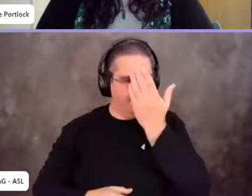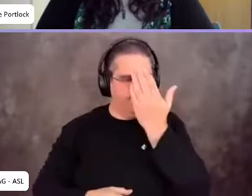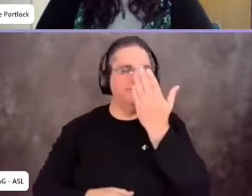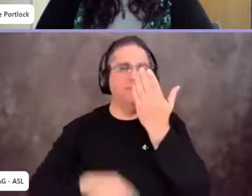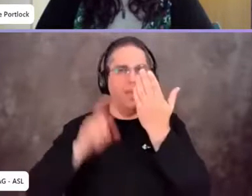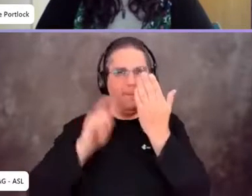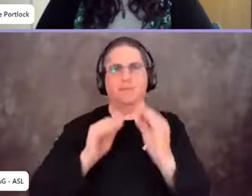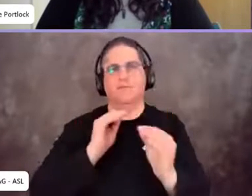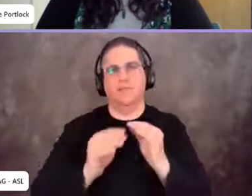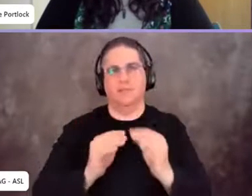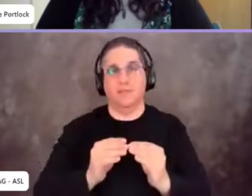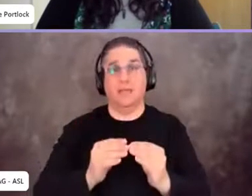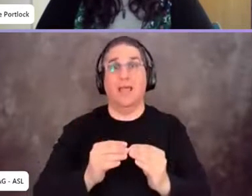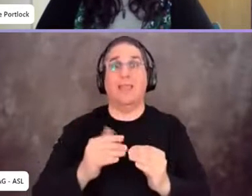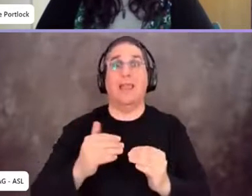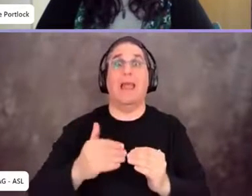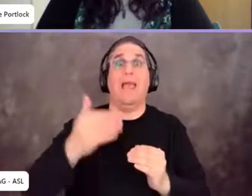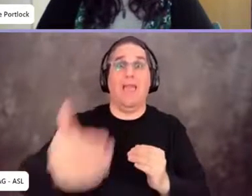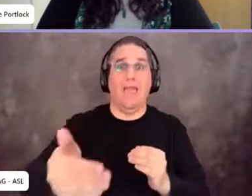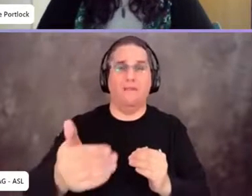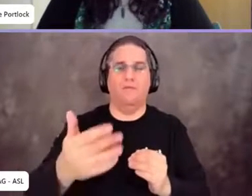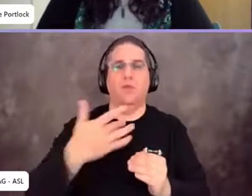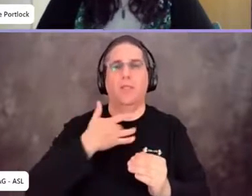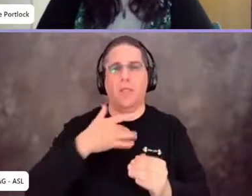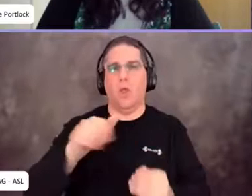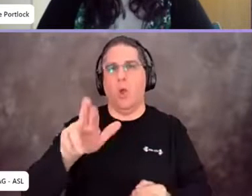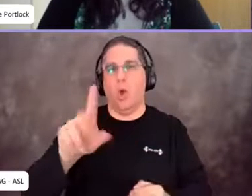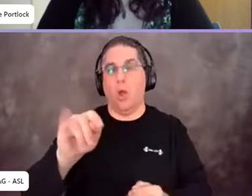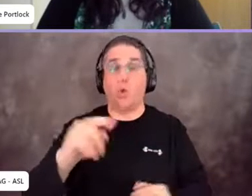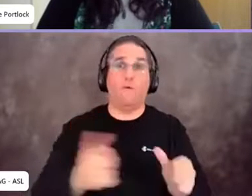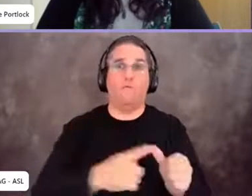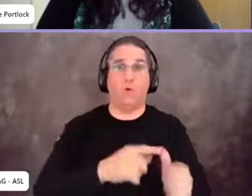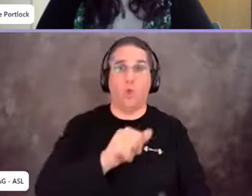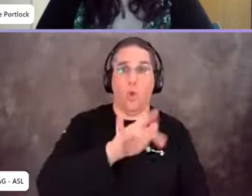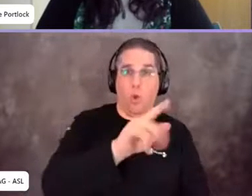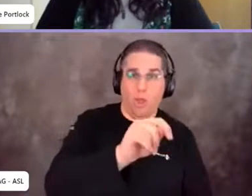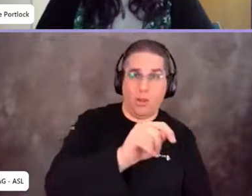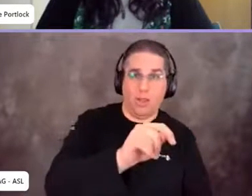they've done wrong and what they are missing. Oftentimes